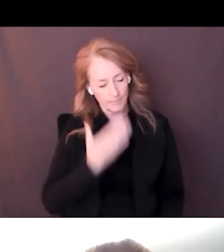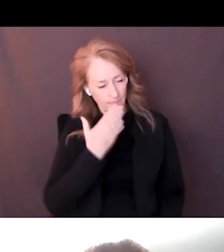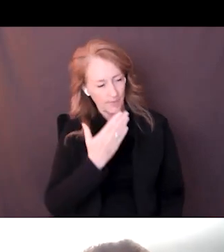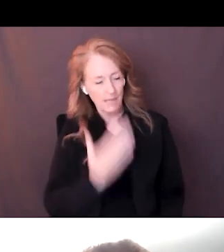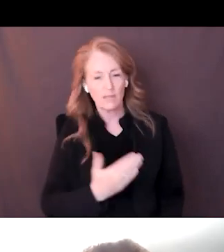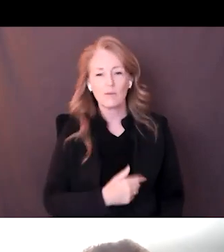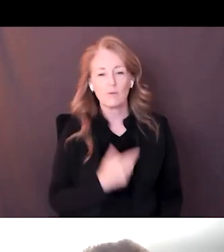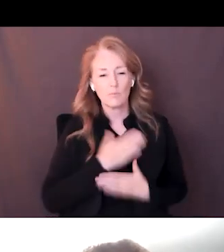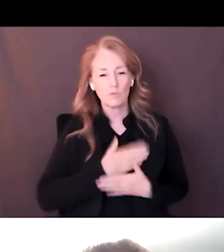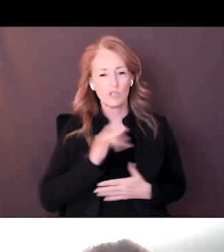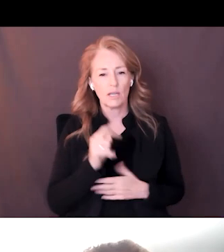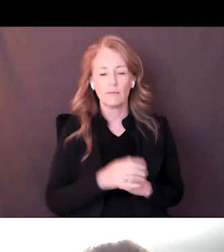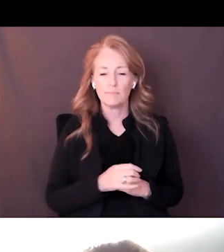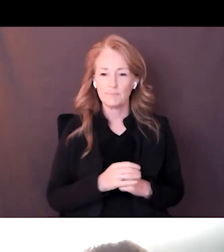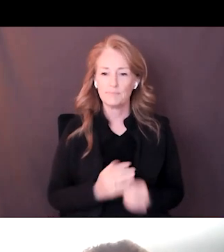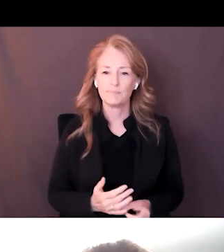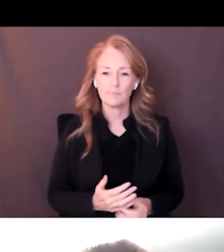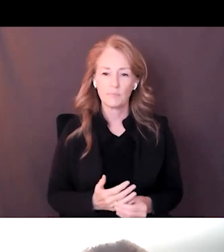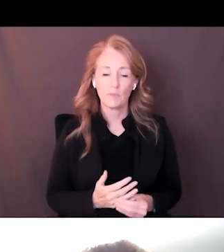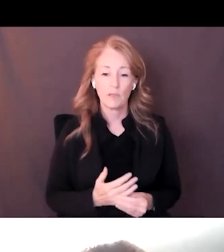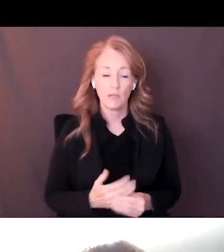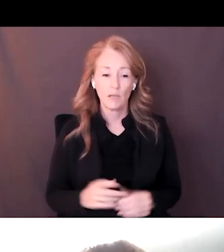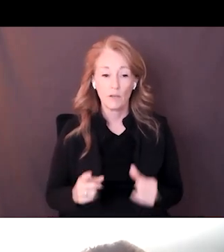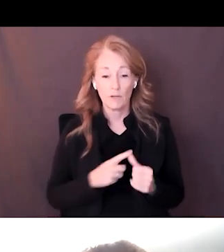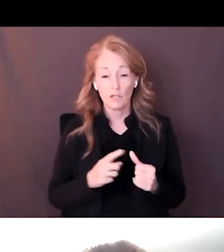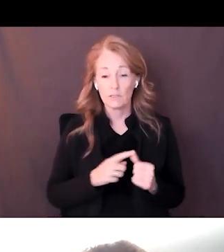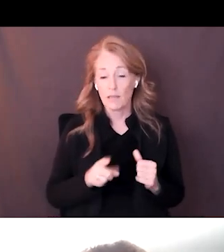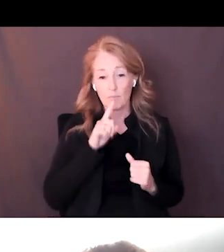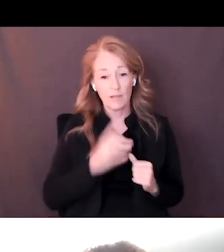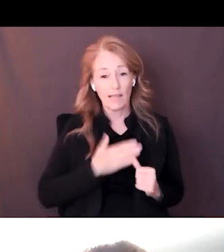FIRST OFF, I AM GLAD I AM ABLE TO BE HERE WITH YOU BECAUSE THAT